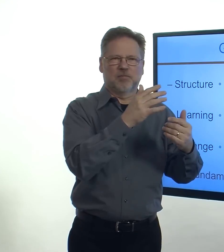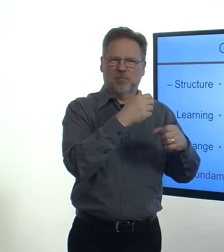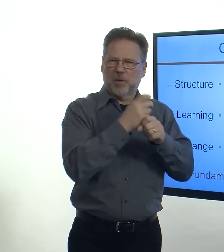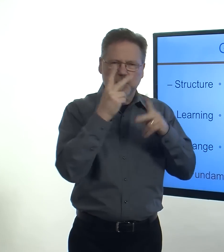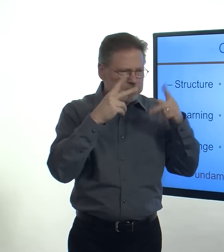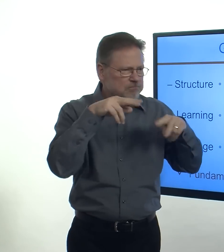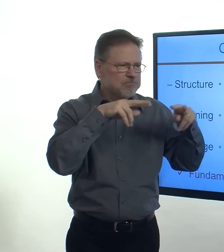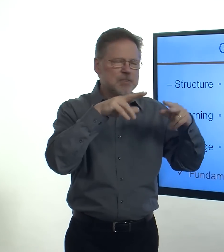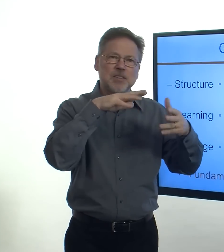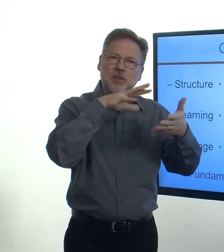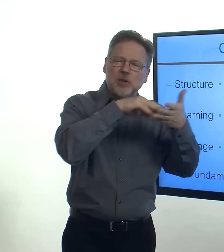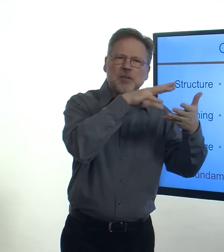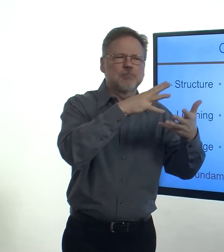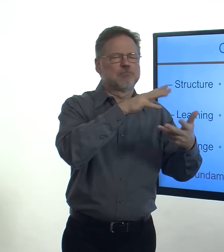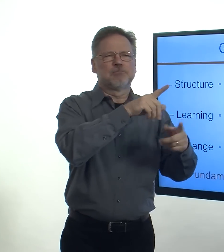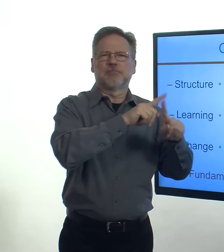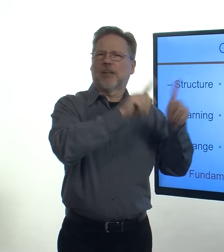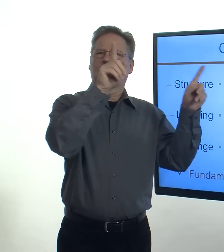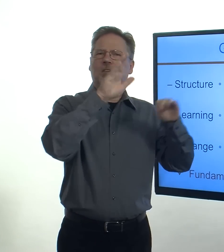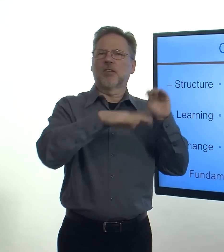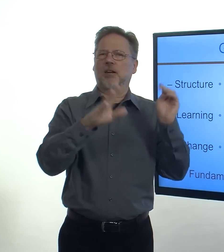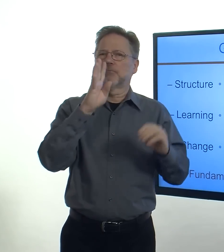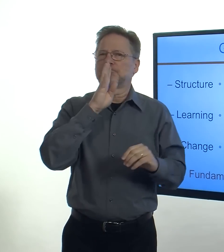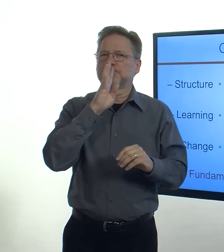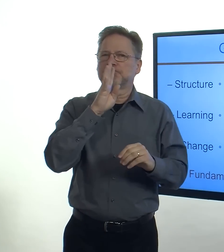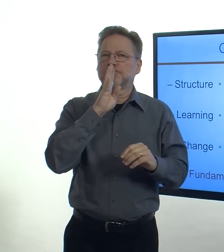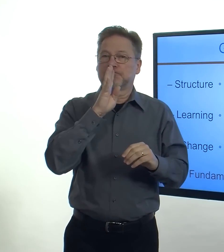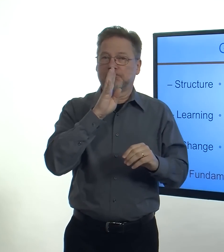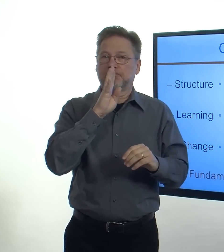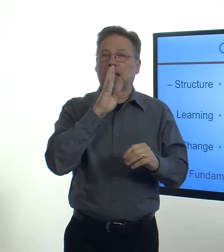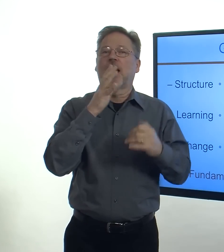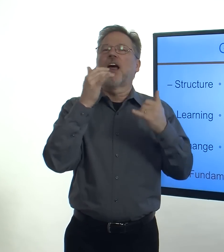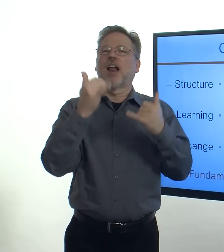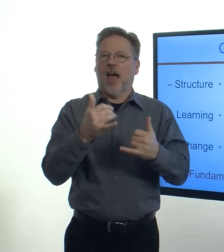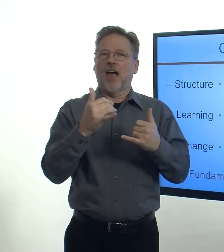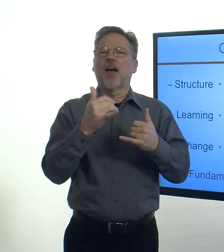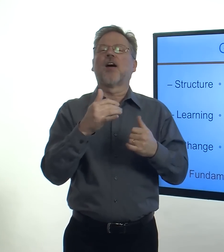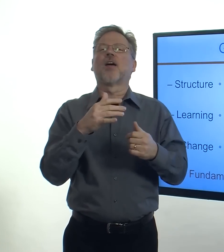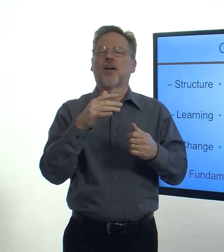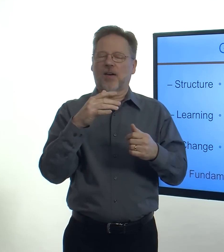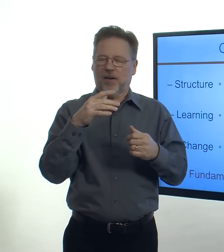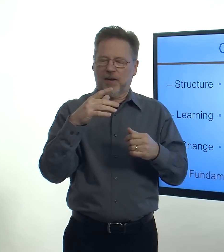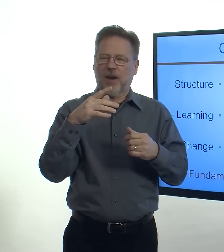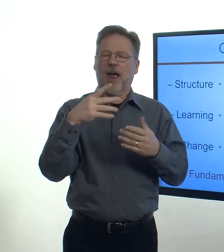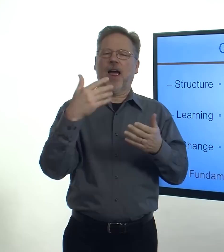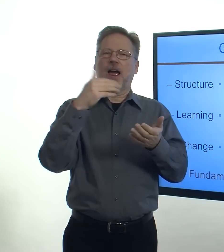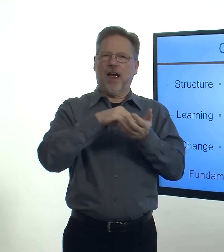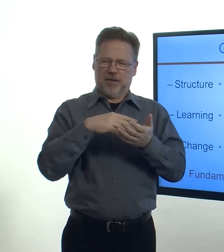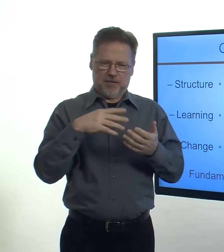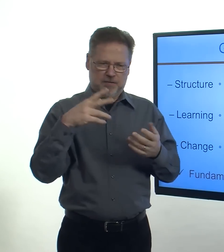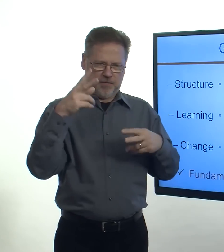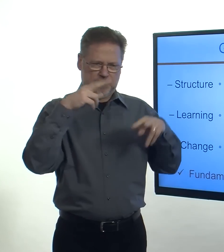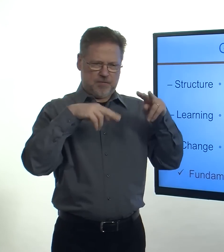the learning experience quite different than that of spoken languages. Now again, we’ll